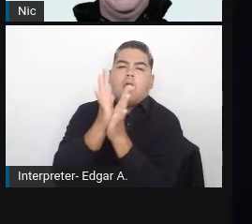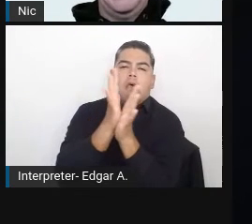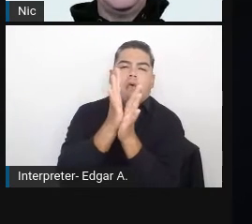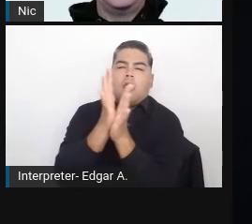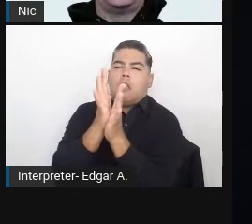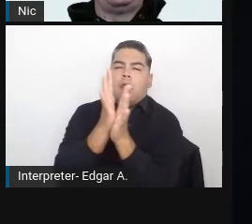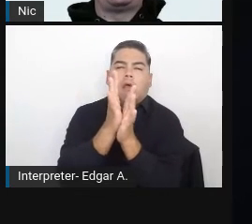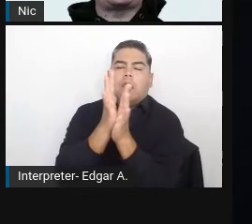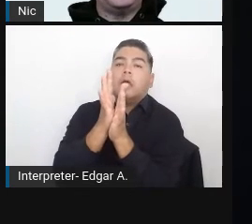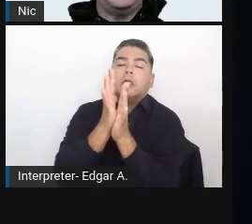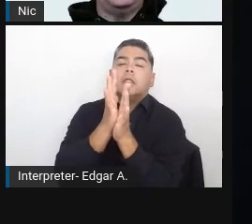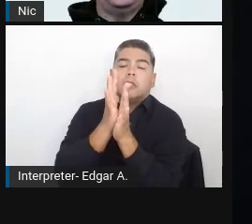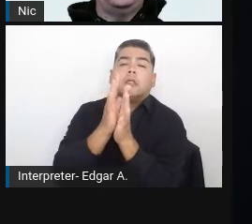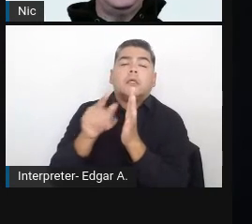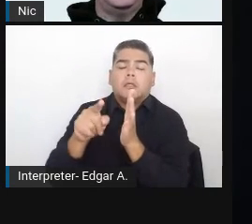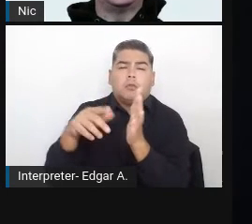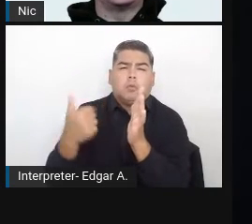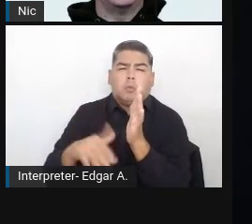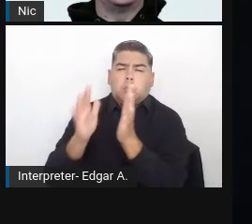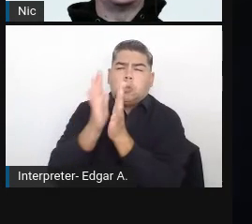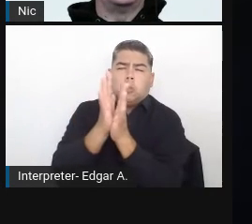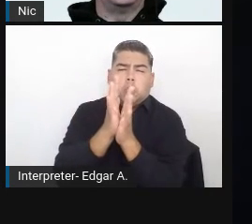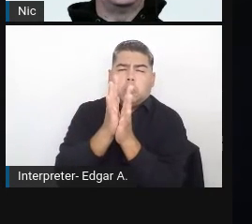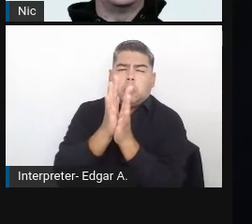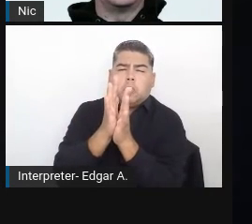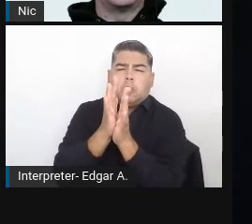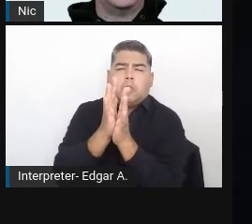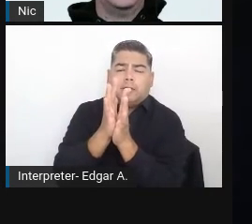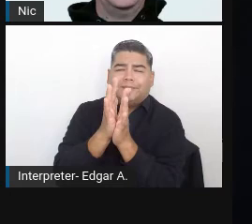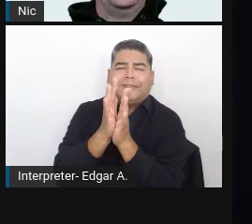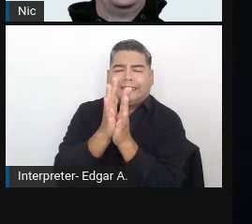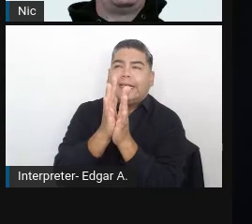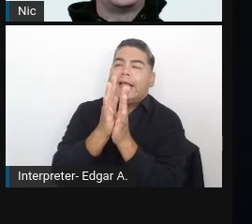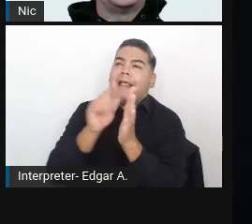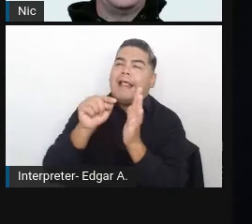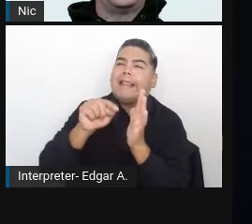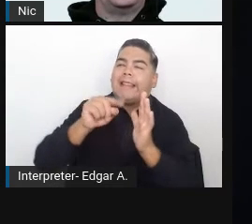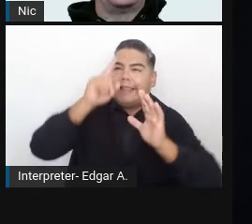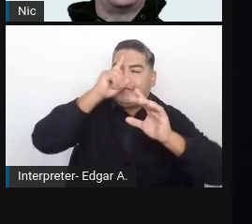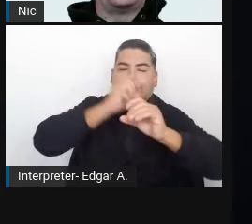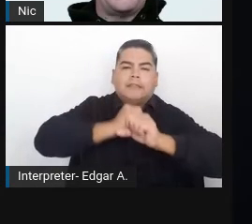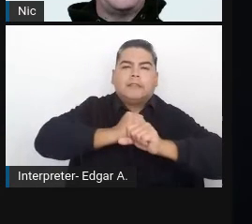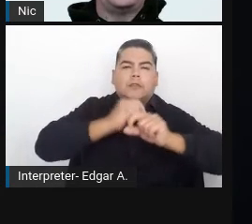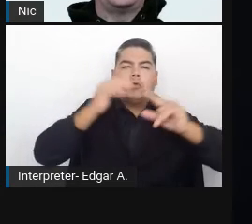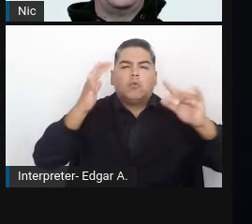To me, it's really this representation of a fight